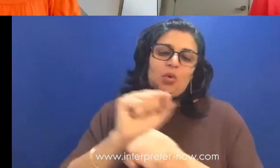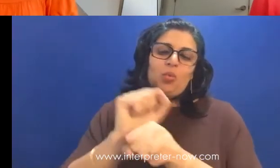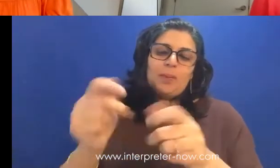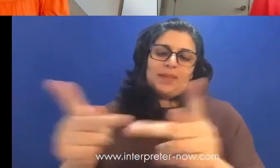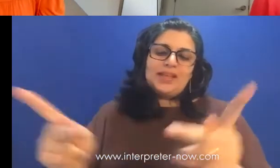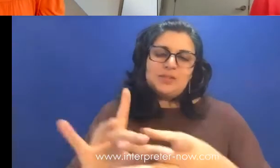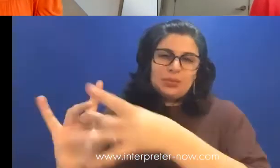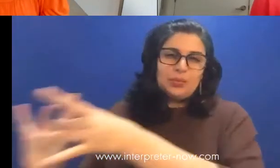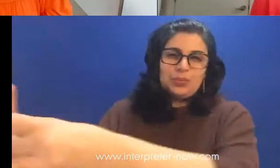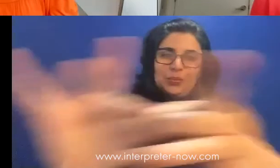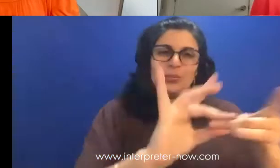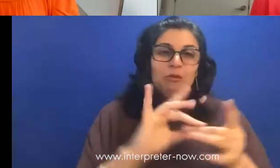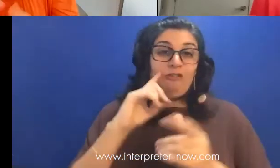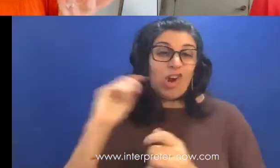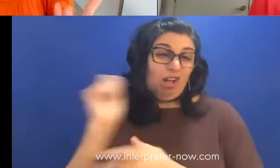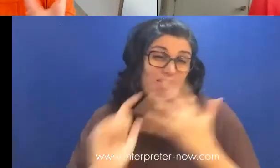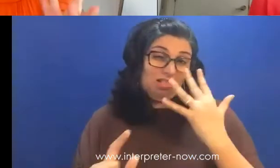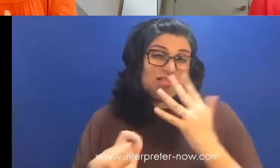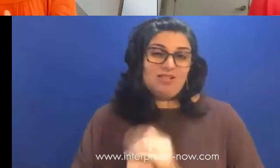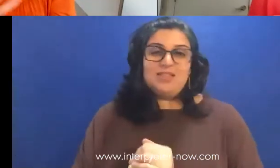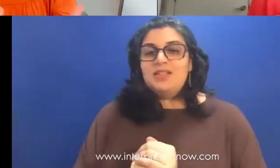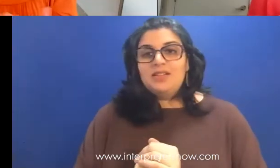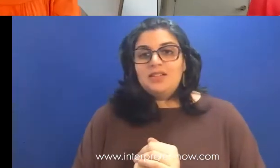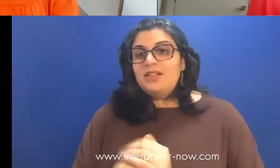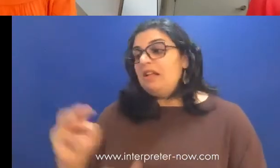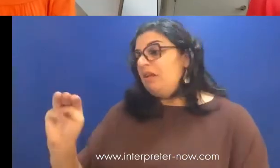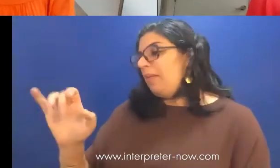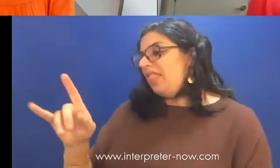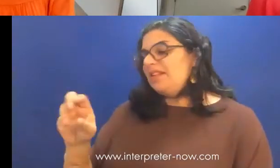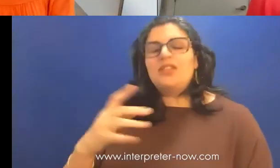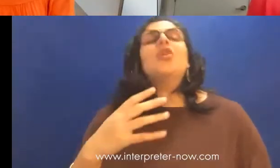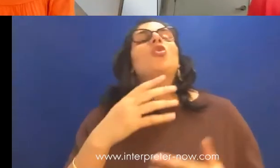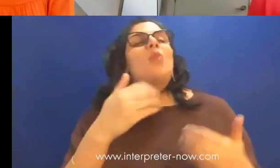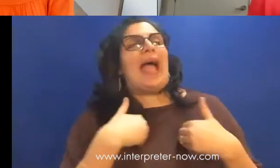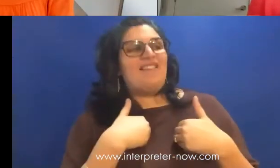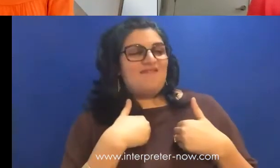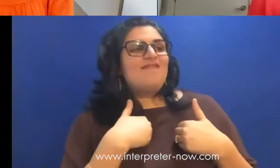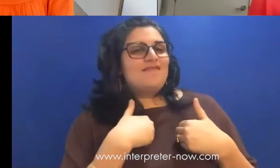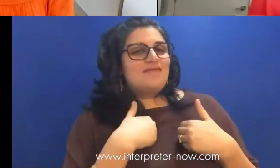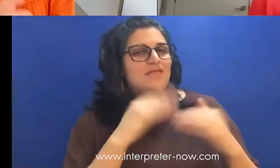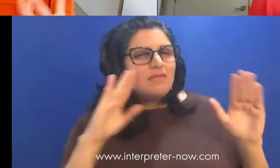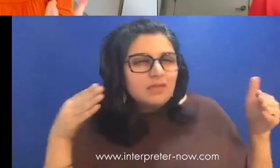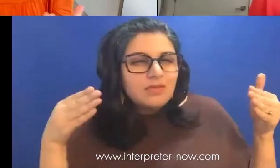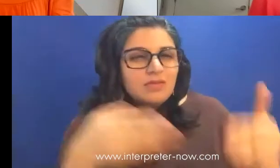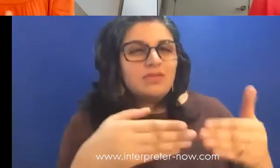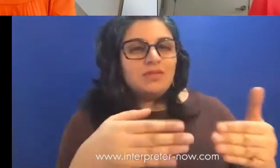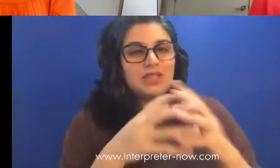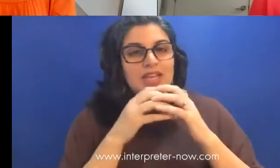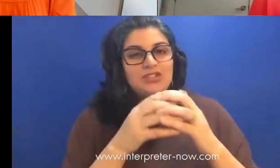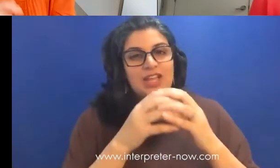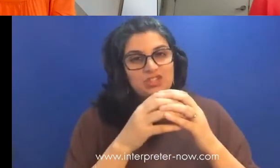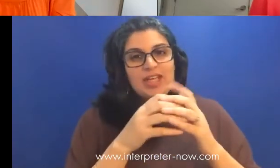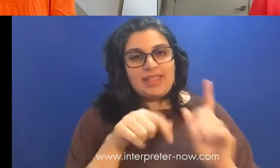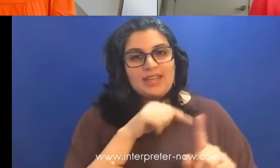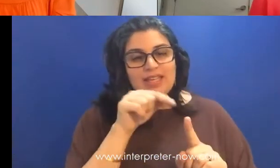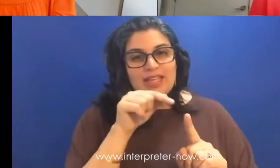You have, as you say, really focused on intersectionality, particularly for women